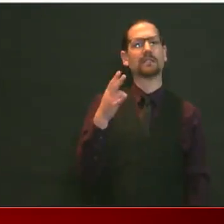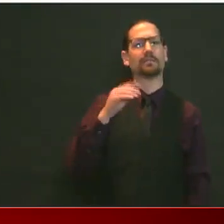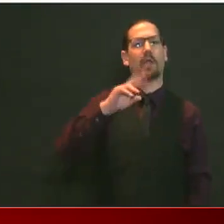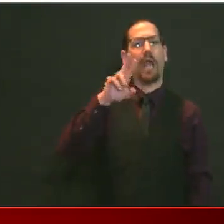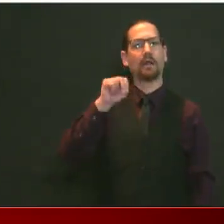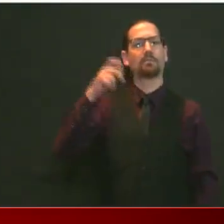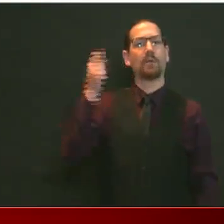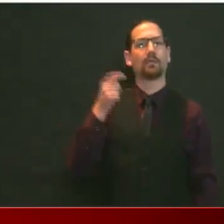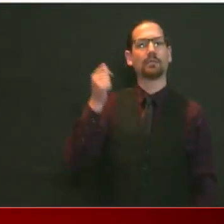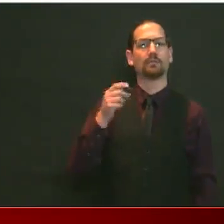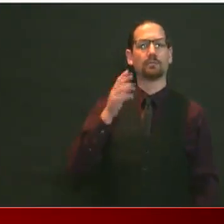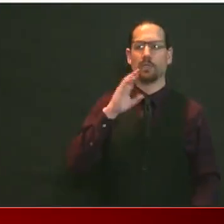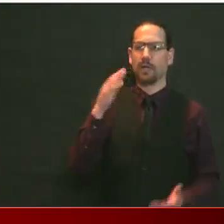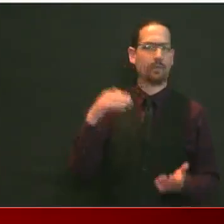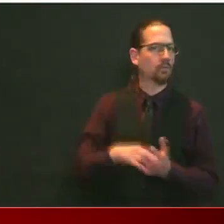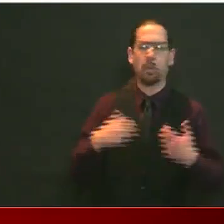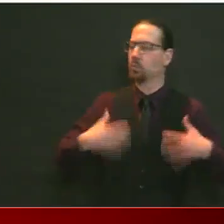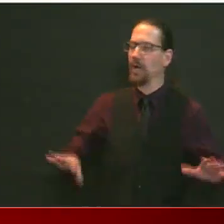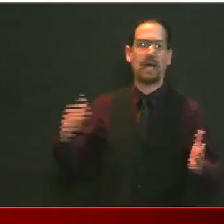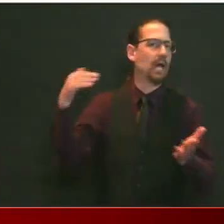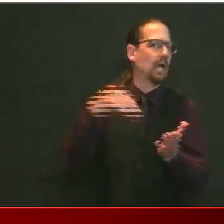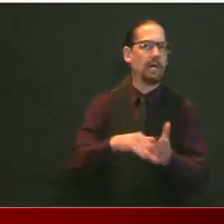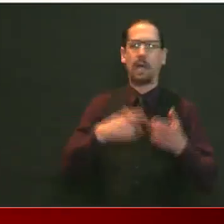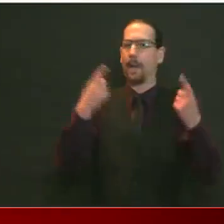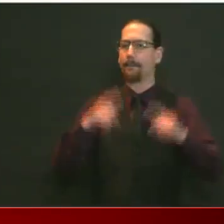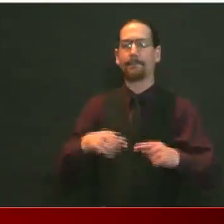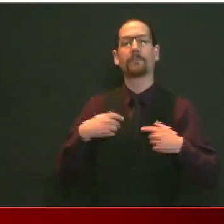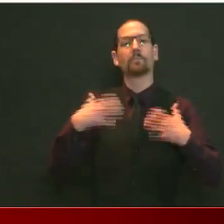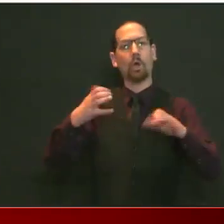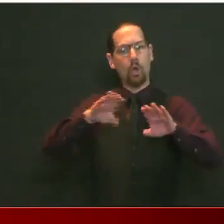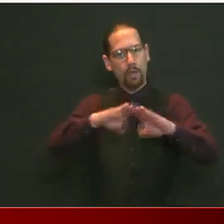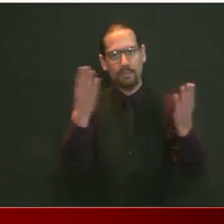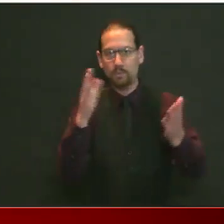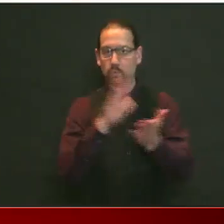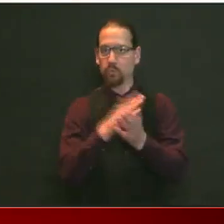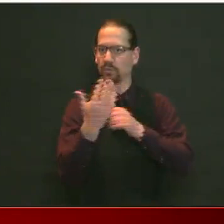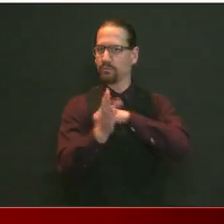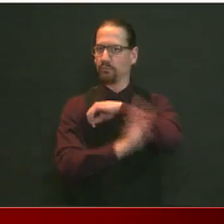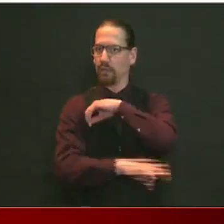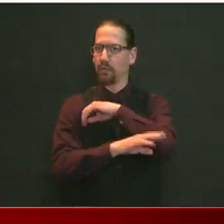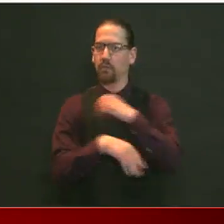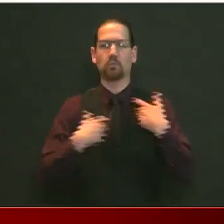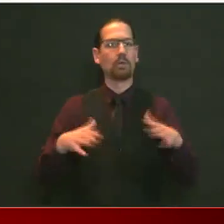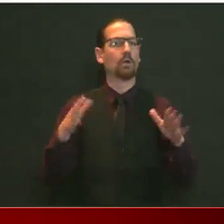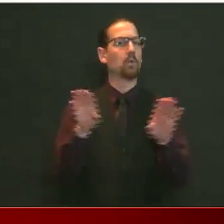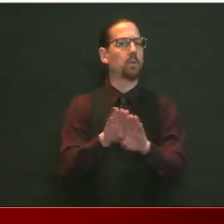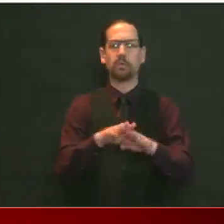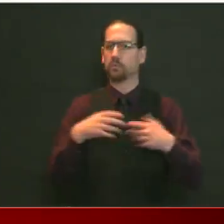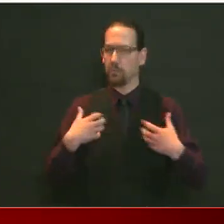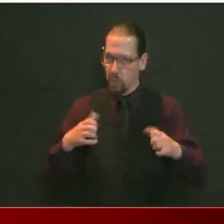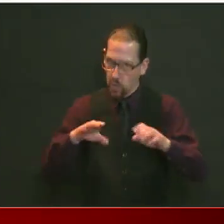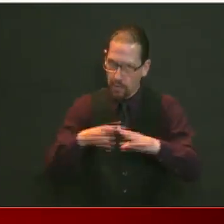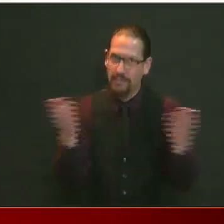AGAIN WANT TO HAVE A 17% UNEMPLOYMENT RATE. YOU KNOW, RELATIVE TO WHAT JOHN SAID, I NEVER -- I WANT TO OPEN